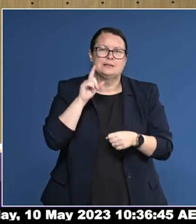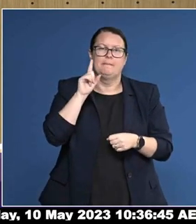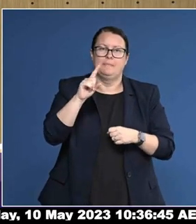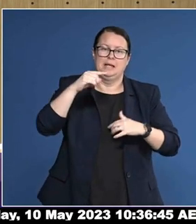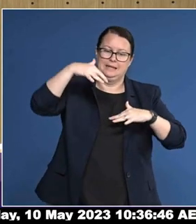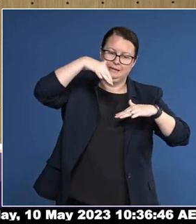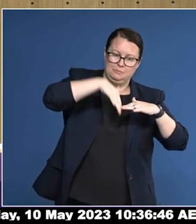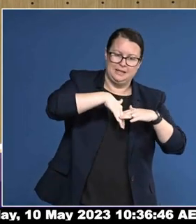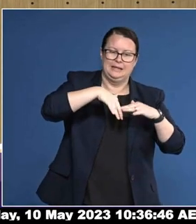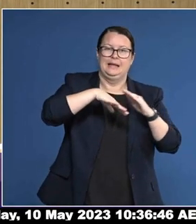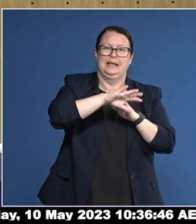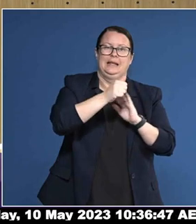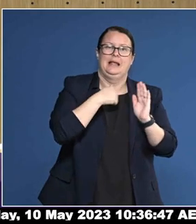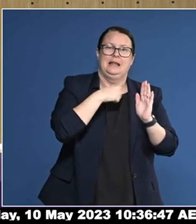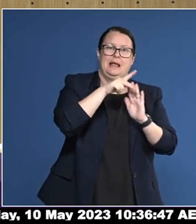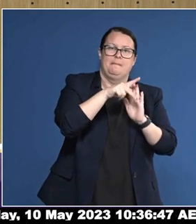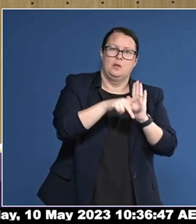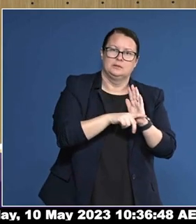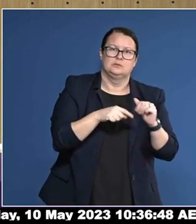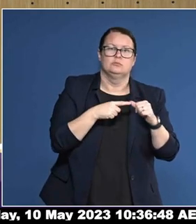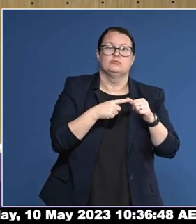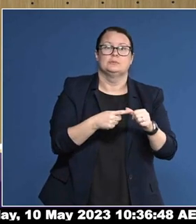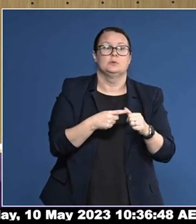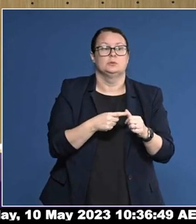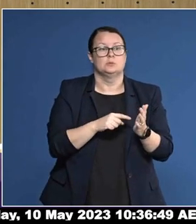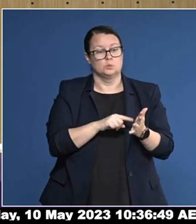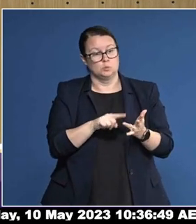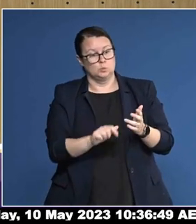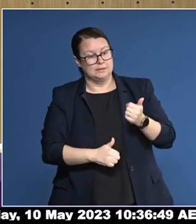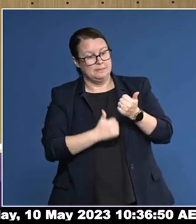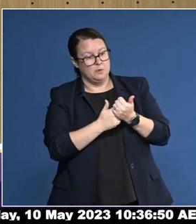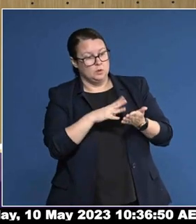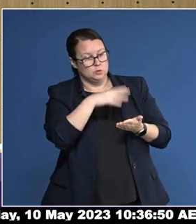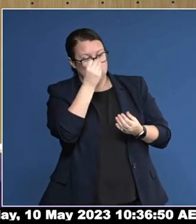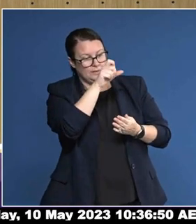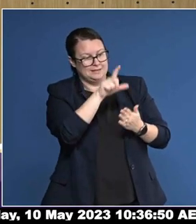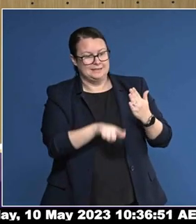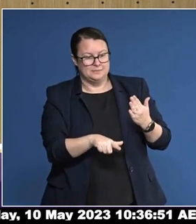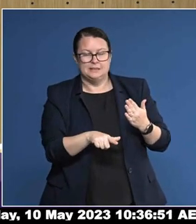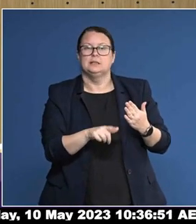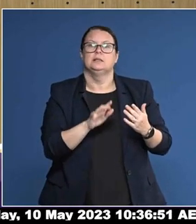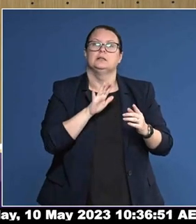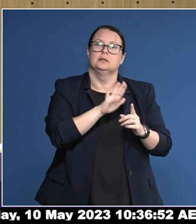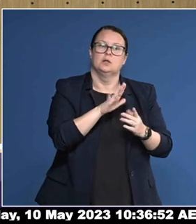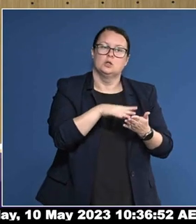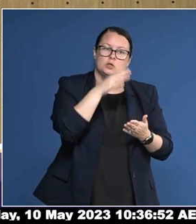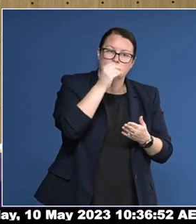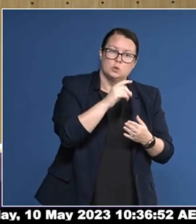policies and responses around supporting students with disability, it's students with disability who may be First Nations, who may be in care --